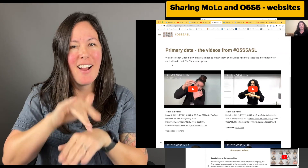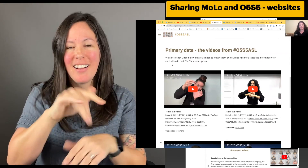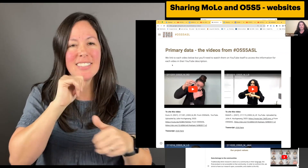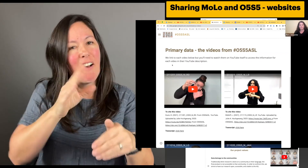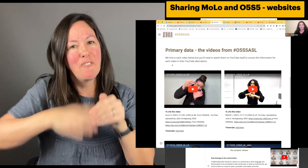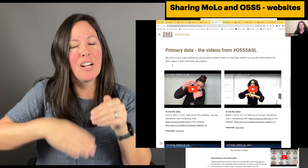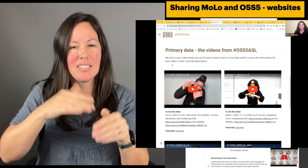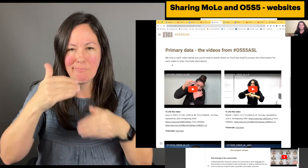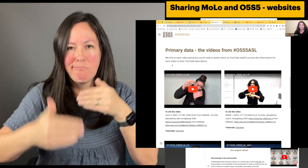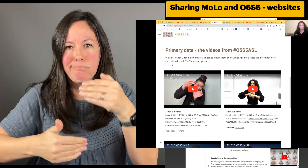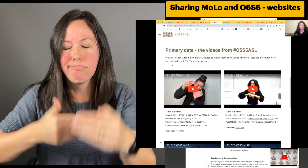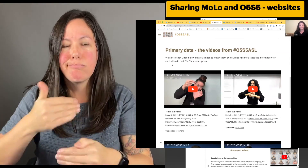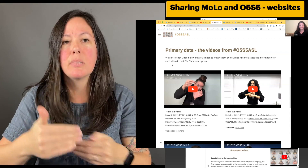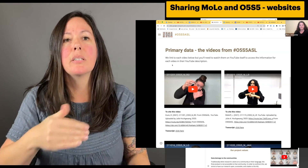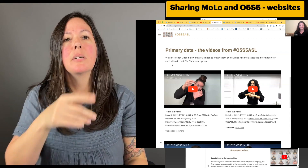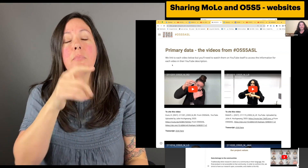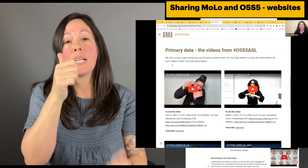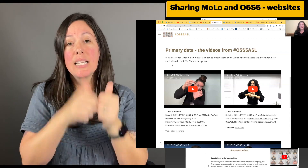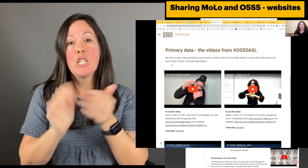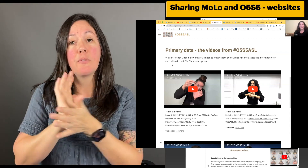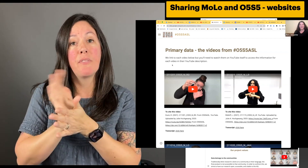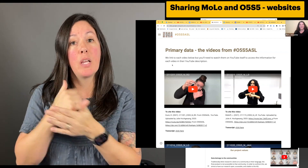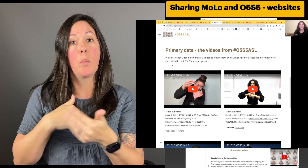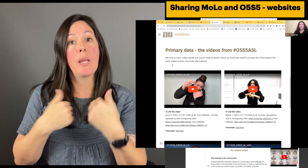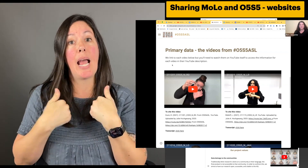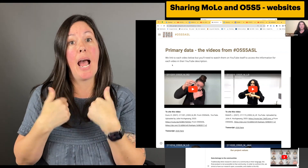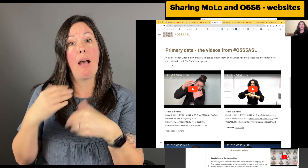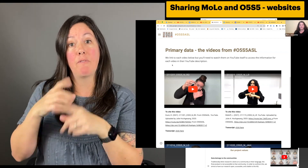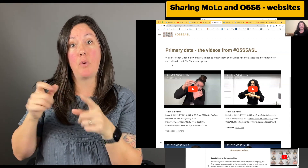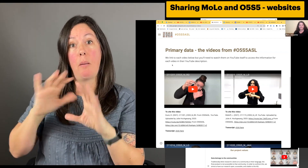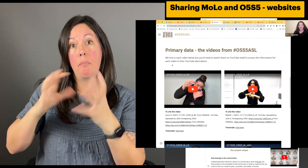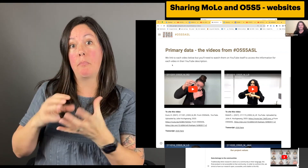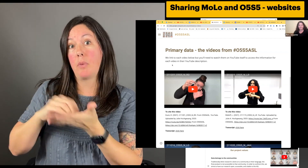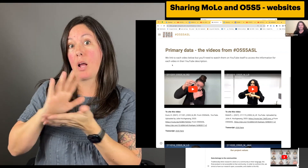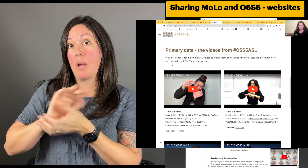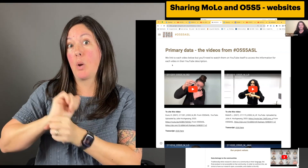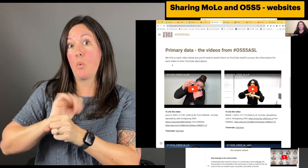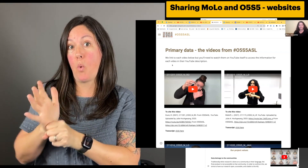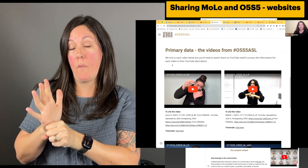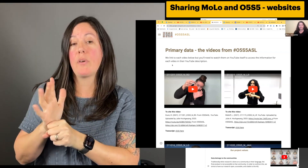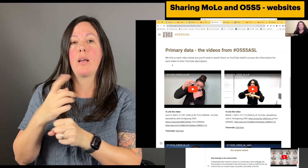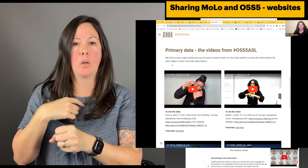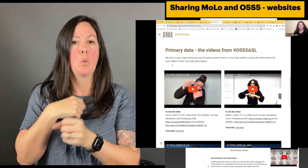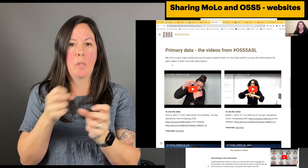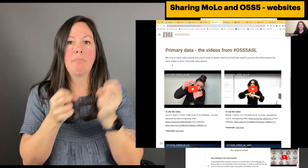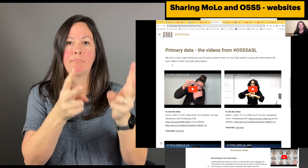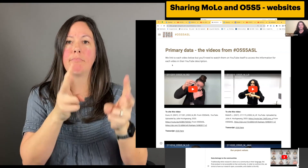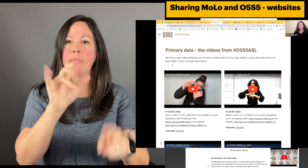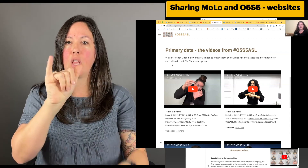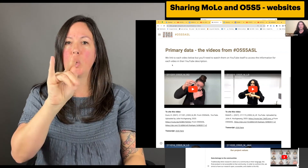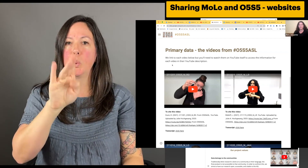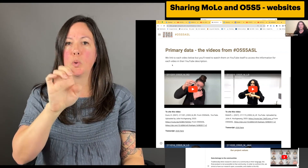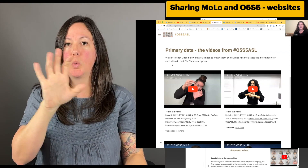data as well this website is not finished I'm still working on uploading things but we do